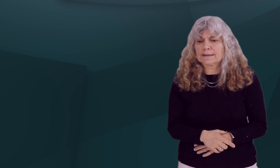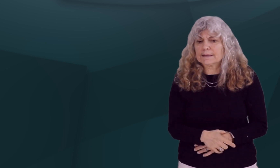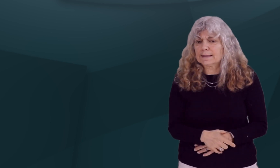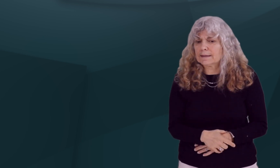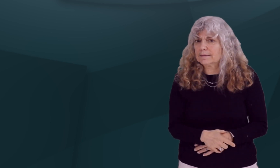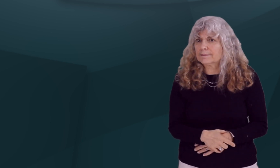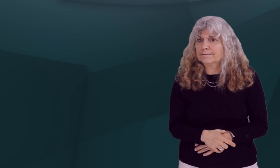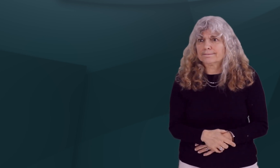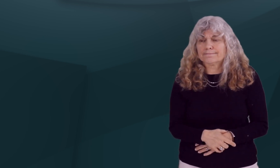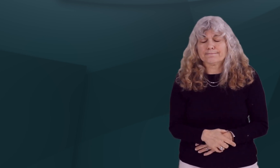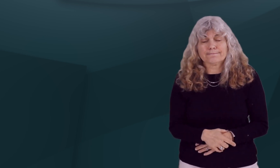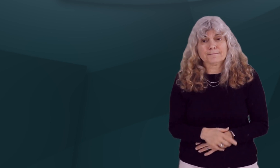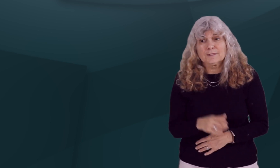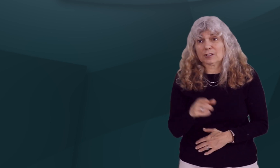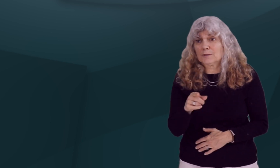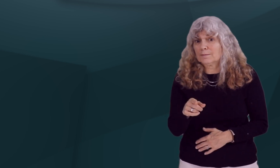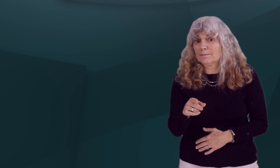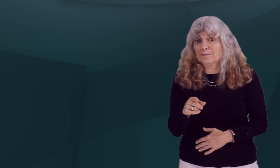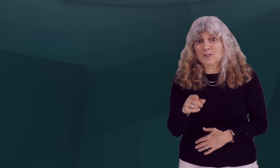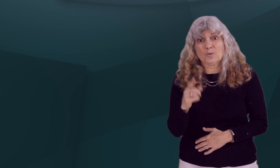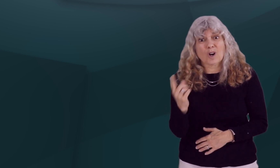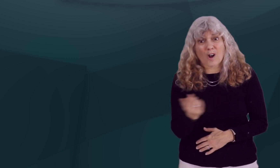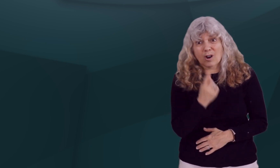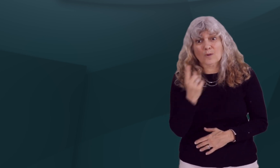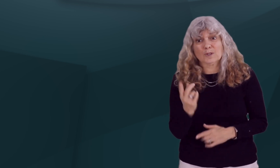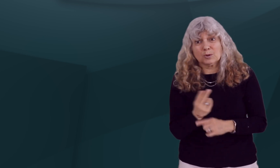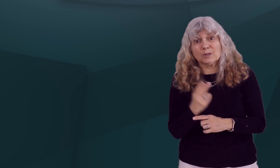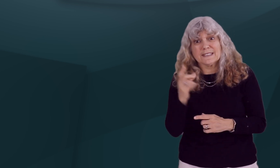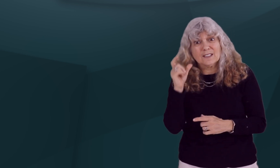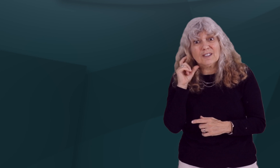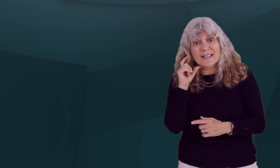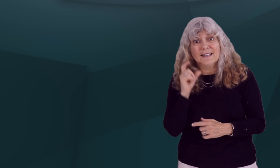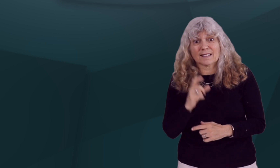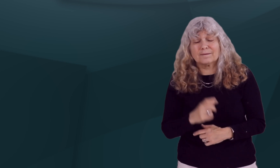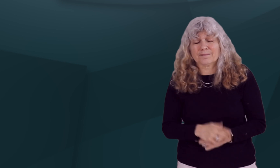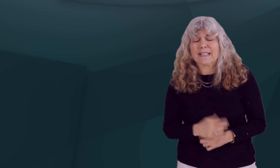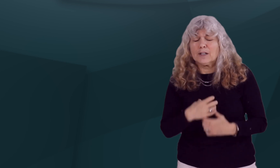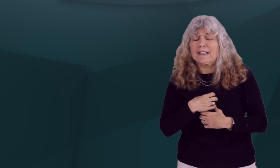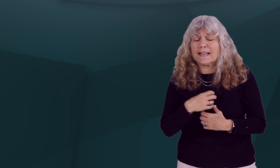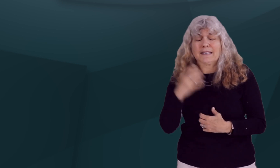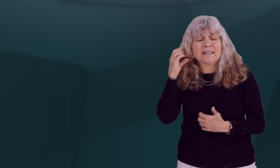My mom became very sad and told me, "You will always use a hearing aid."